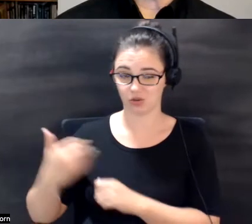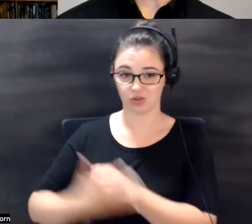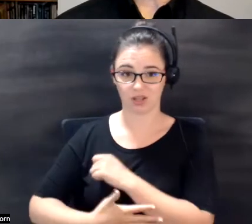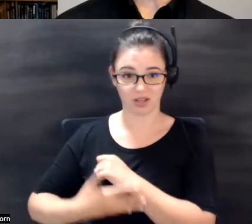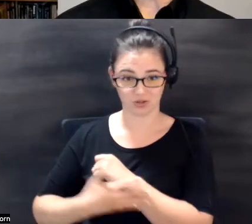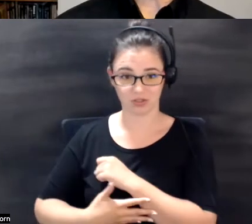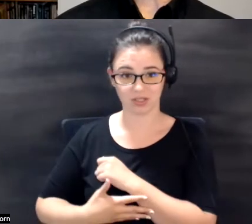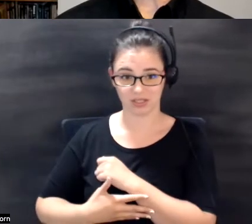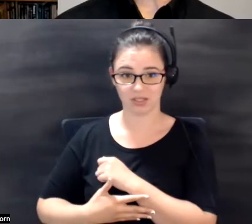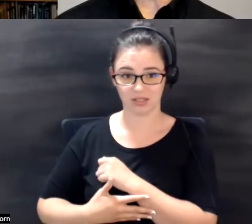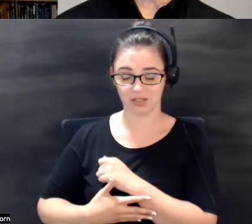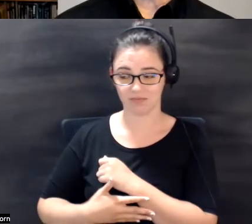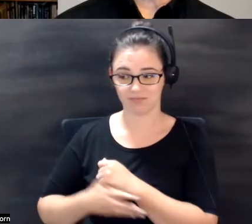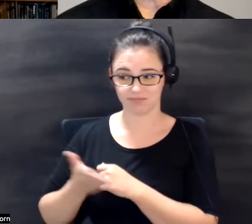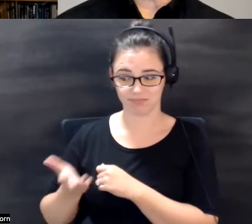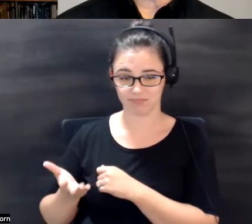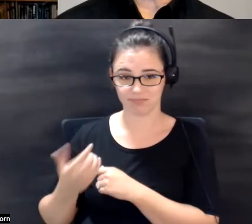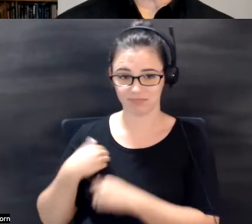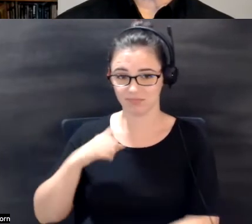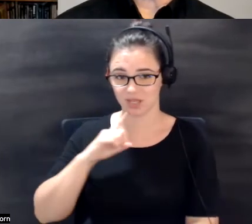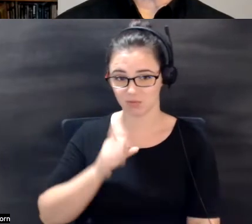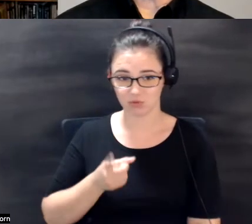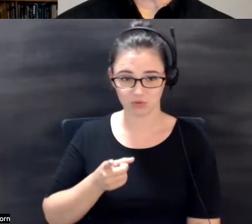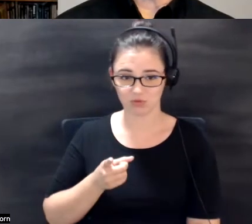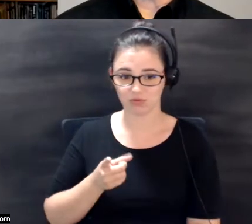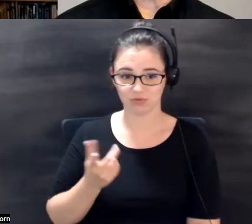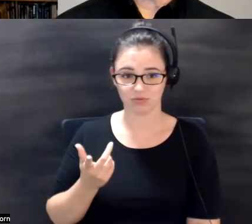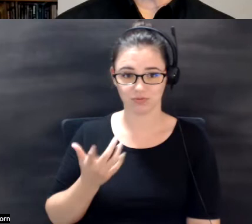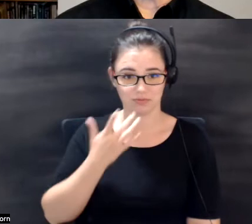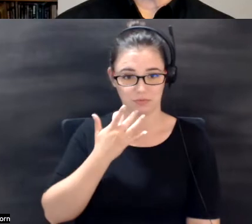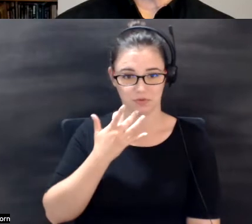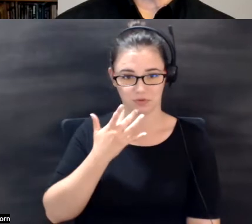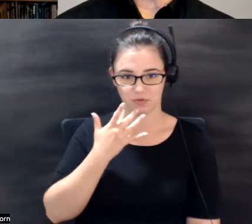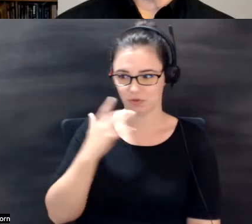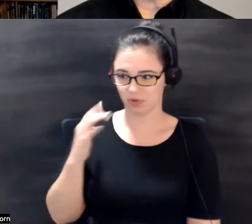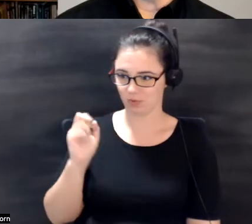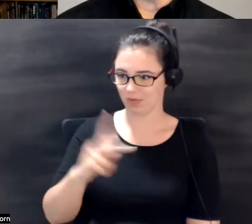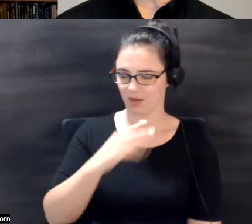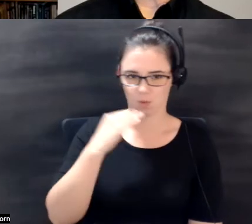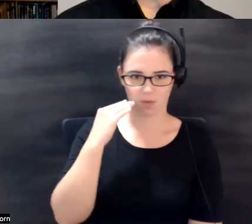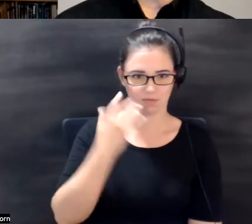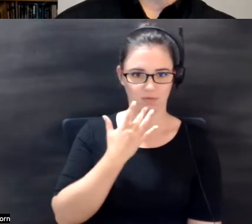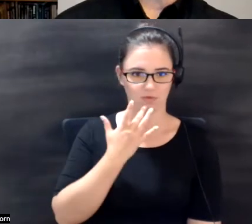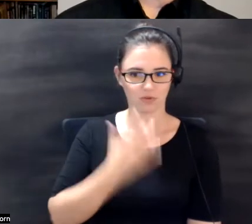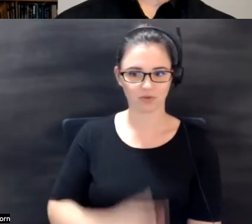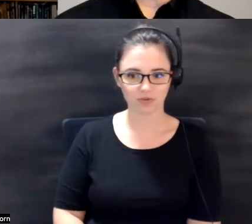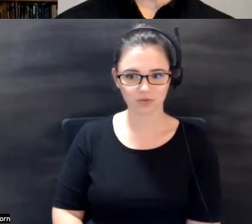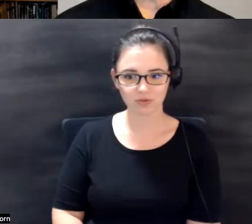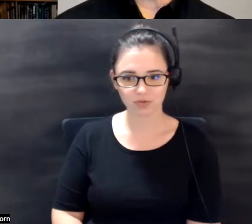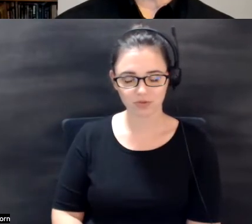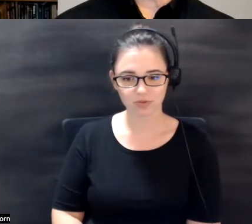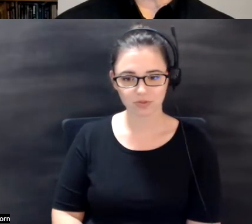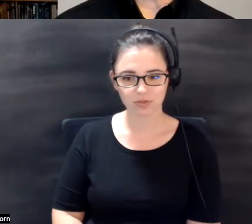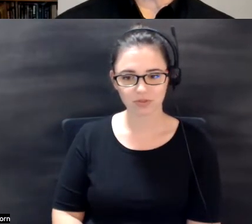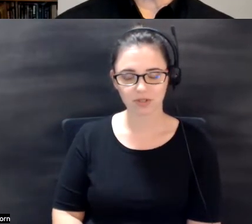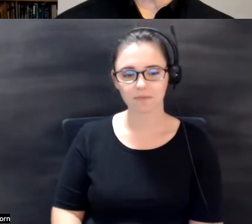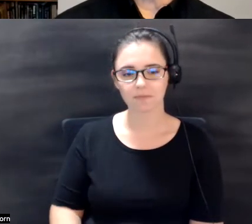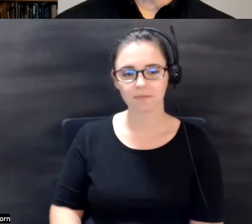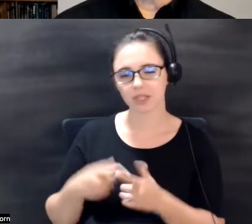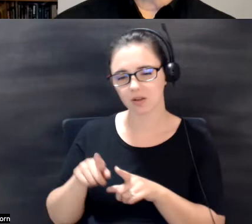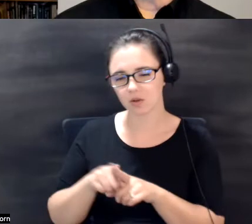where I'm sure they would prefer to be home. Yeah. And um, and then also to the,